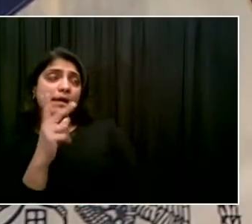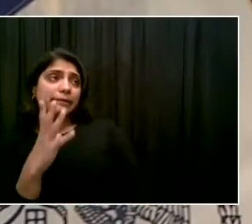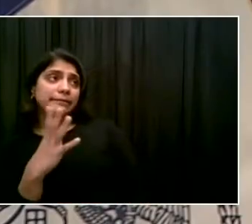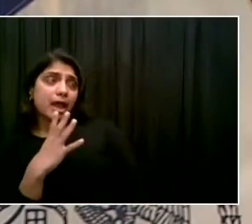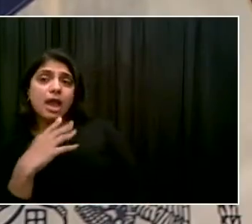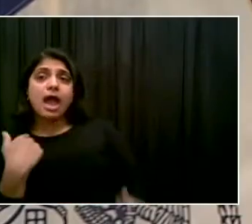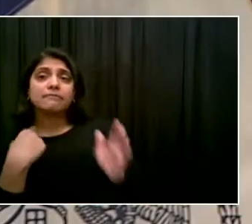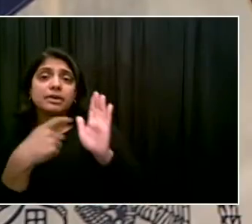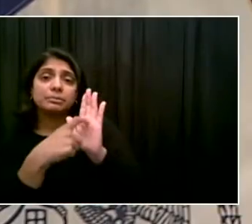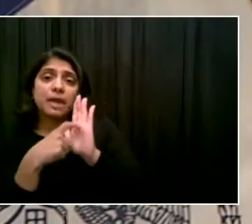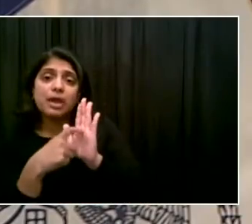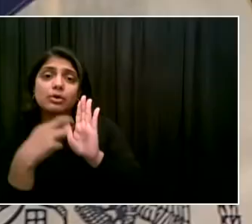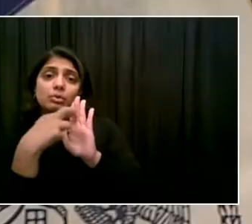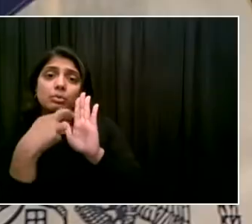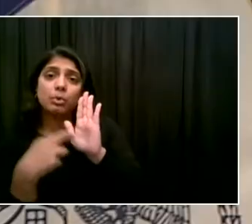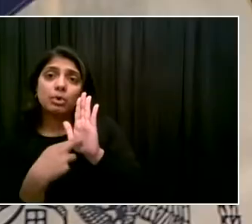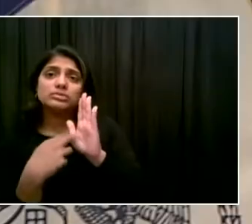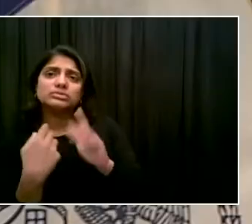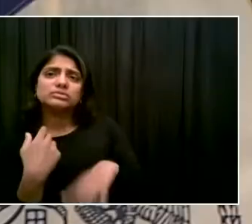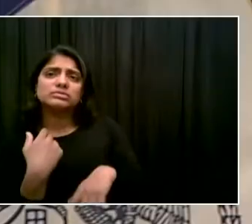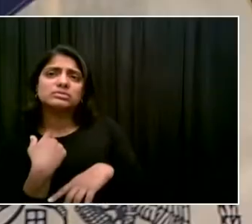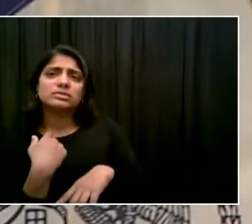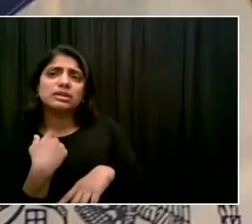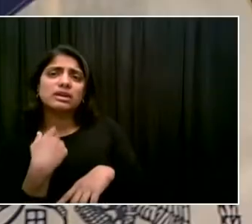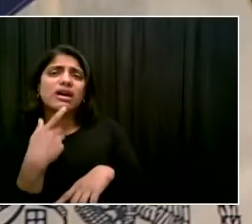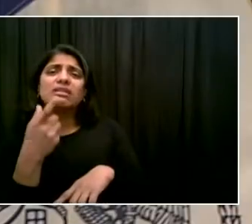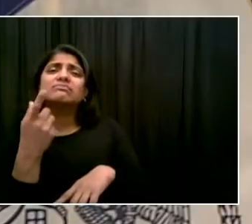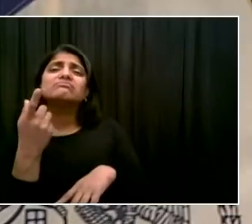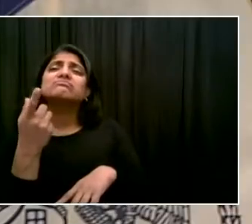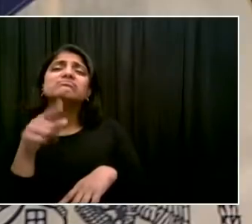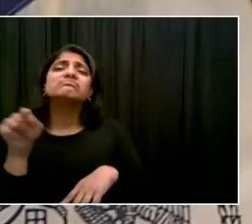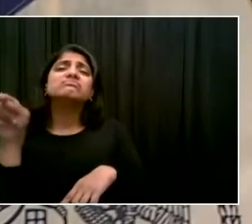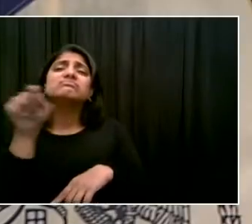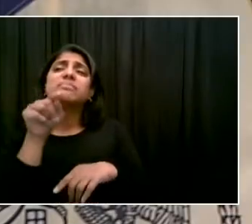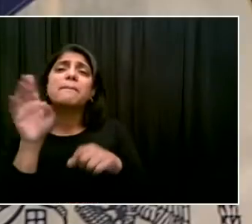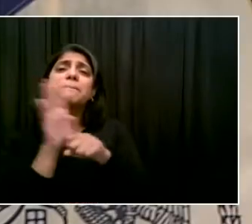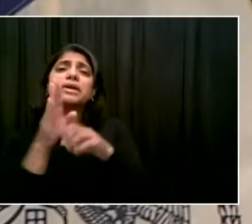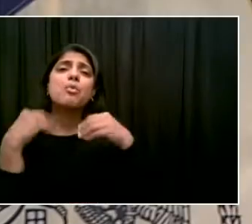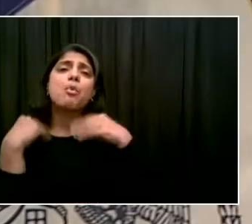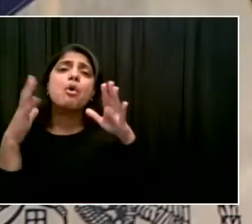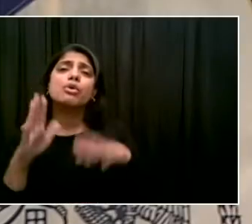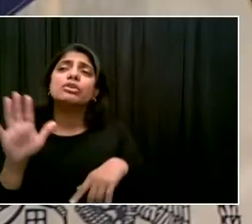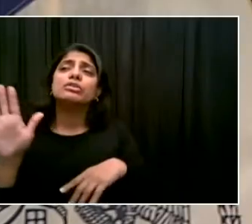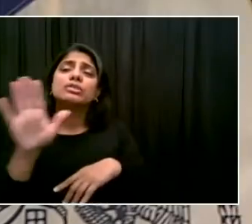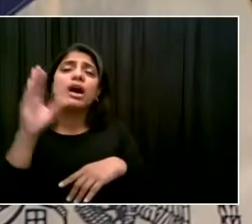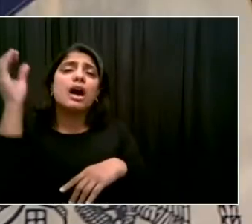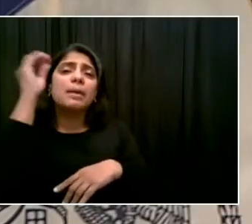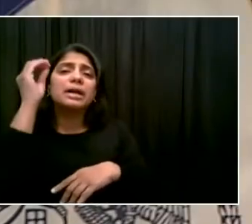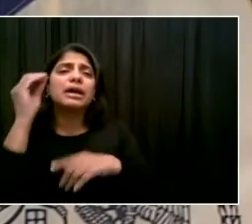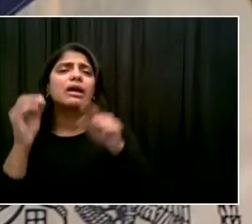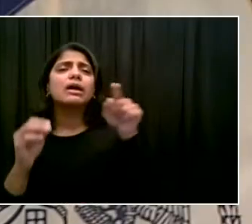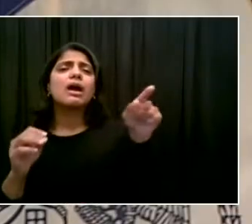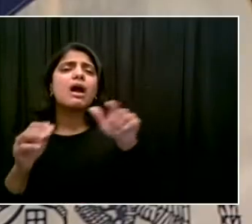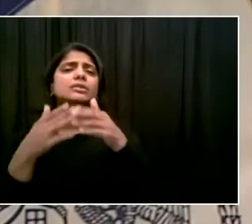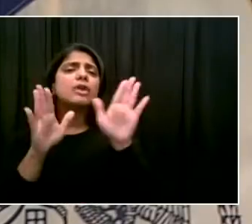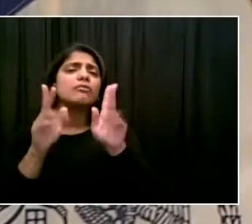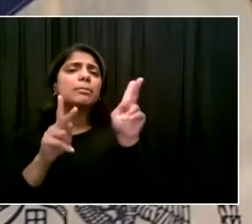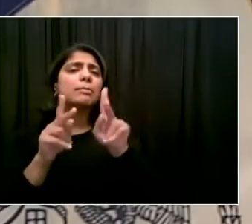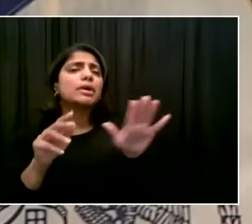NW EMANDATES NDA RESTRICTIONS ARE BEING ABSORBED BYB OTH OFFICIALS AND THE PUBLIC. FOR EXAMPLE,